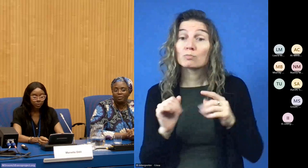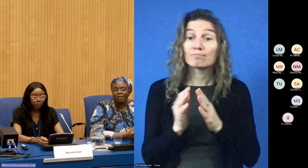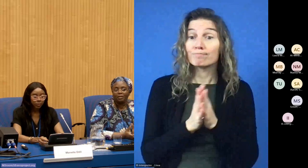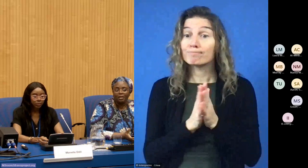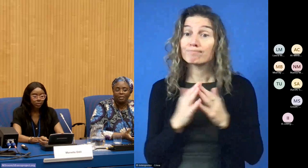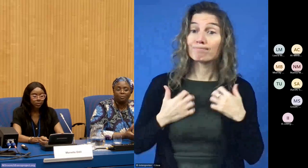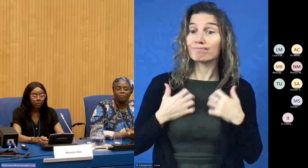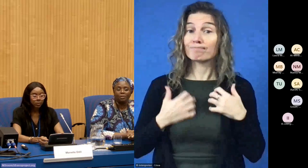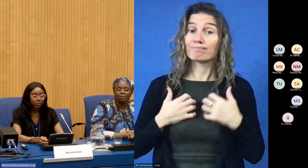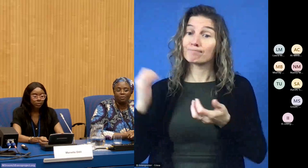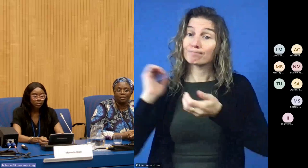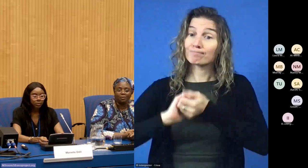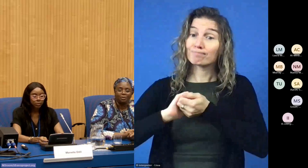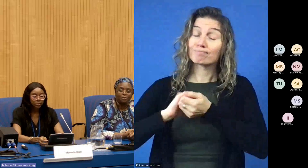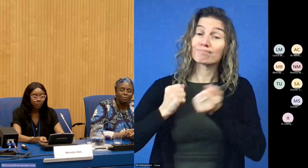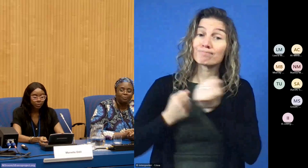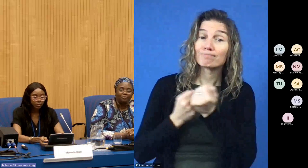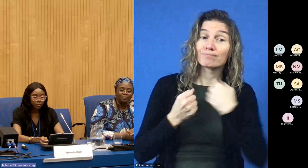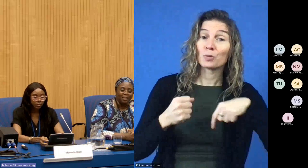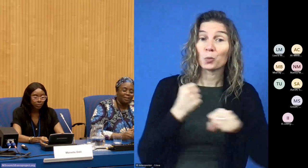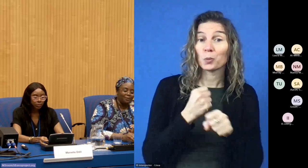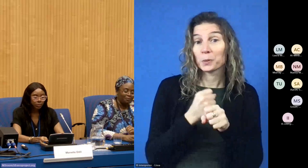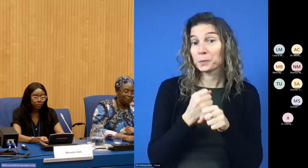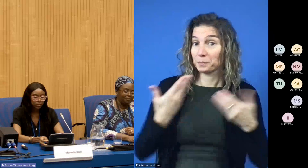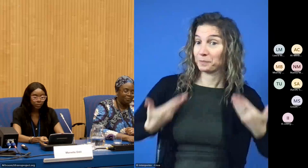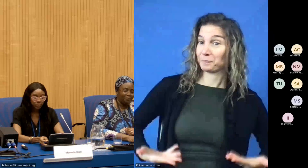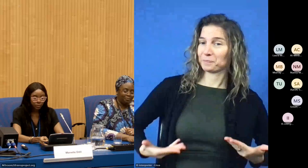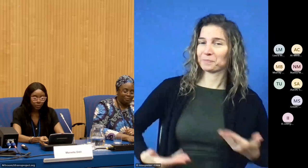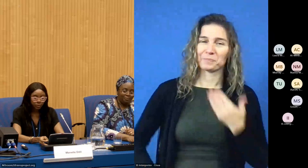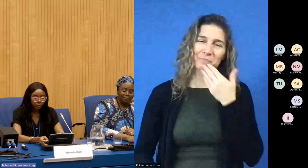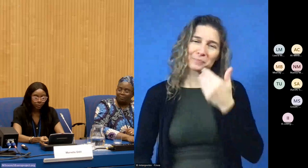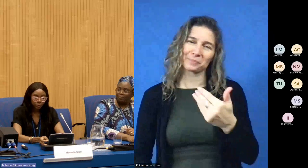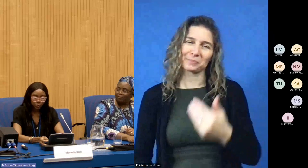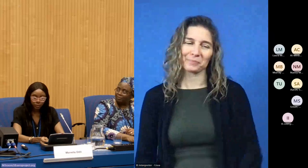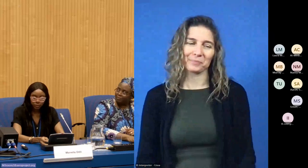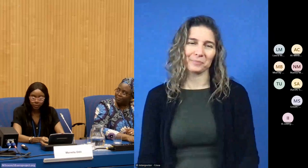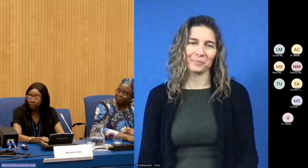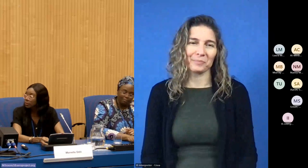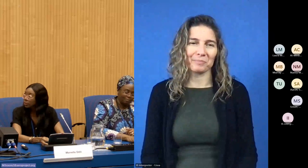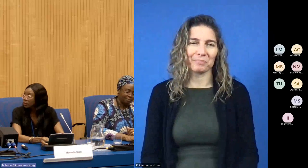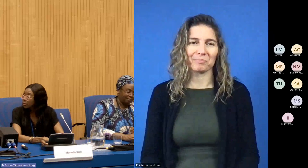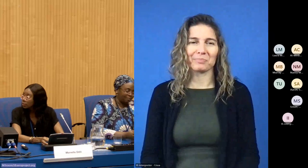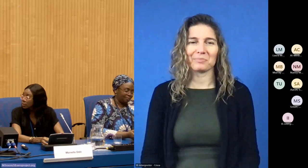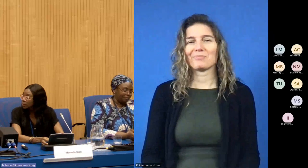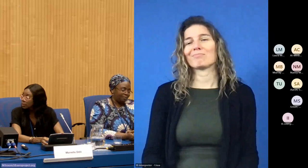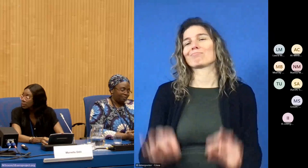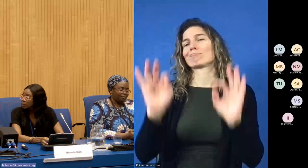us and supporting the work we do. Thank you. IRENE MBARI-KIRIKA: Thank you so much to this